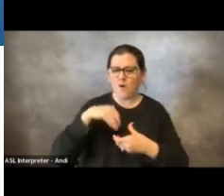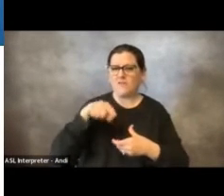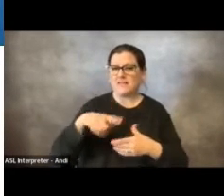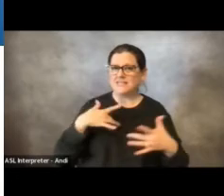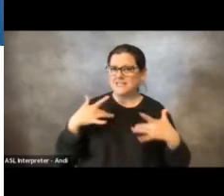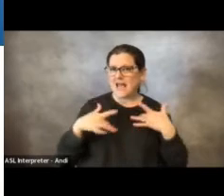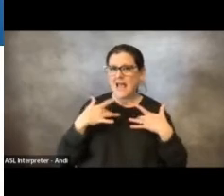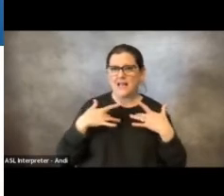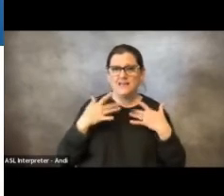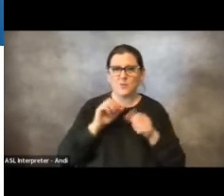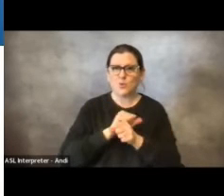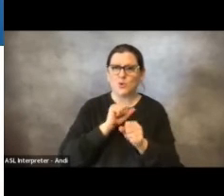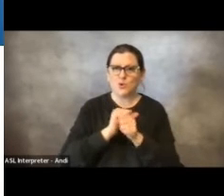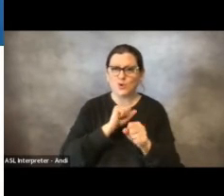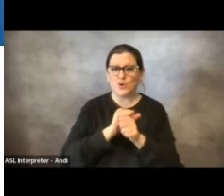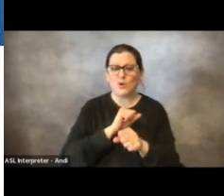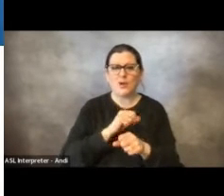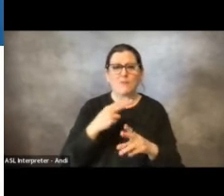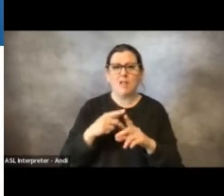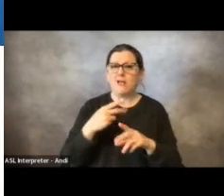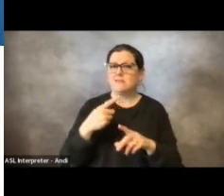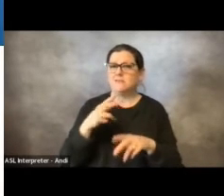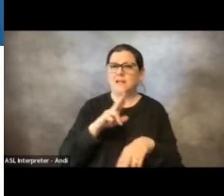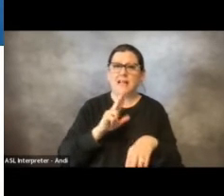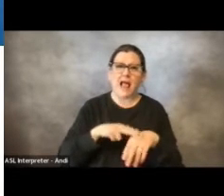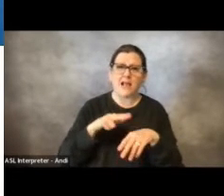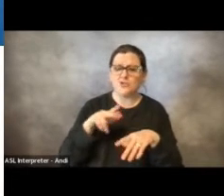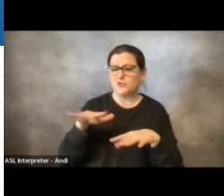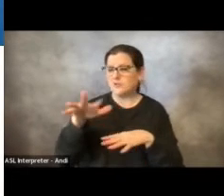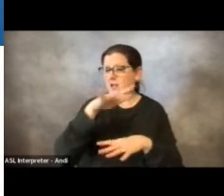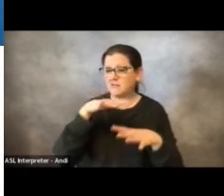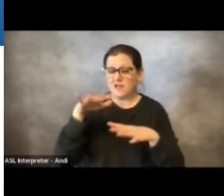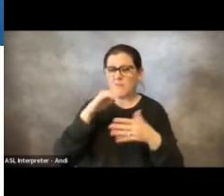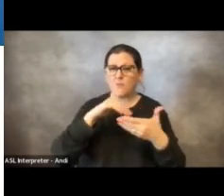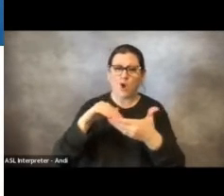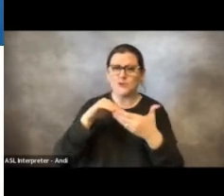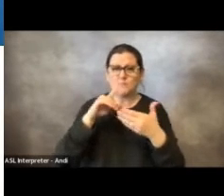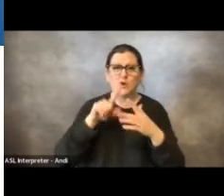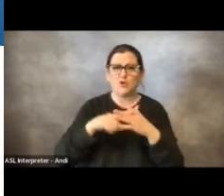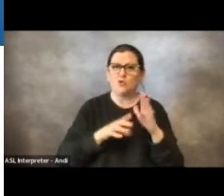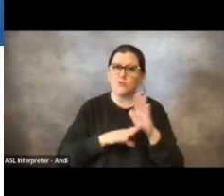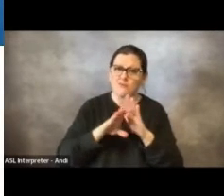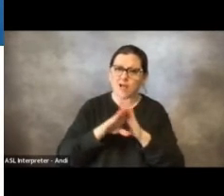are so excited at the national landscape and the partnerships that are emerging with ACL and SAMHSA, and other federal